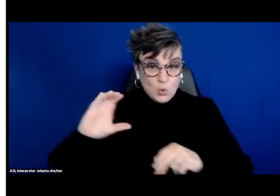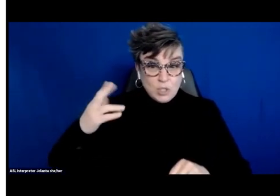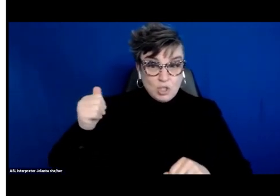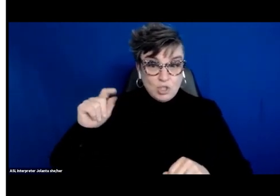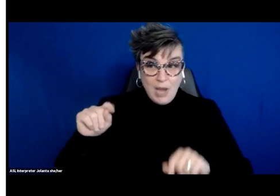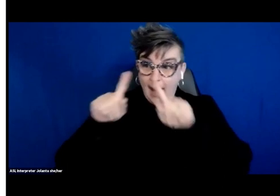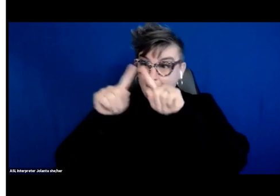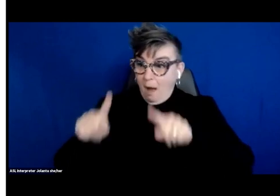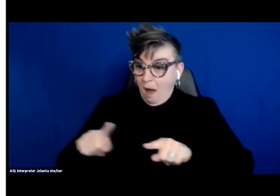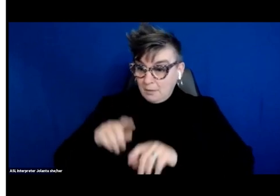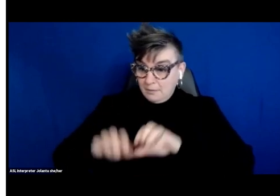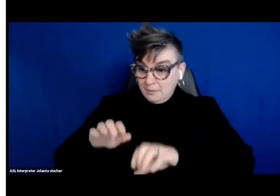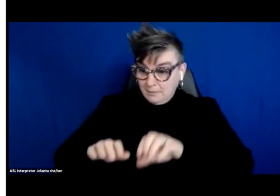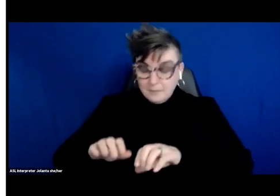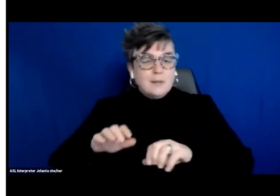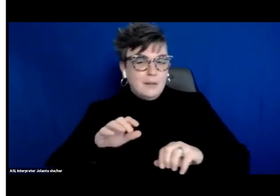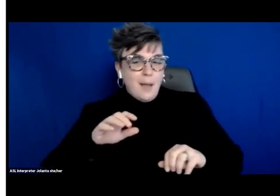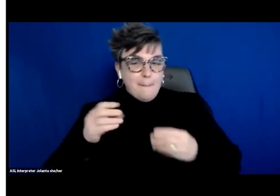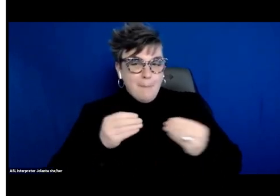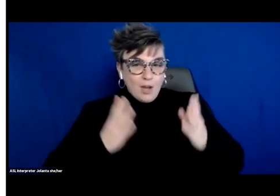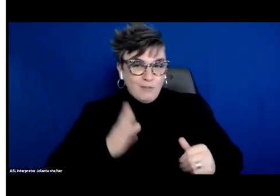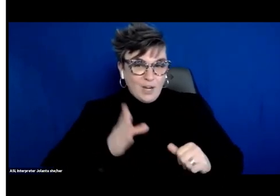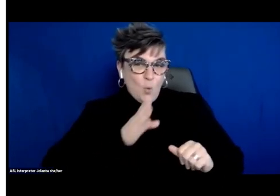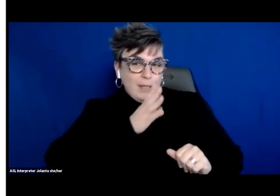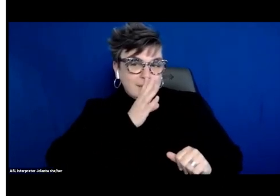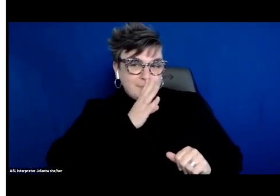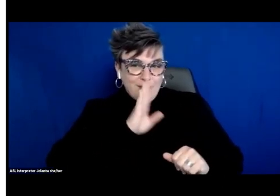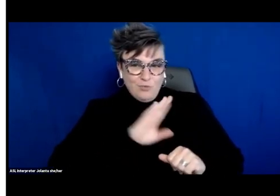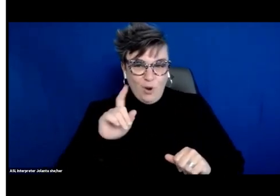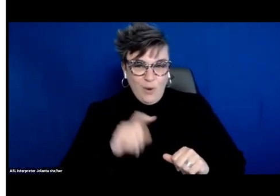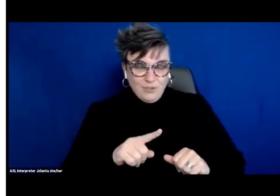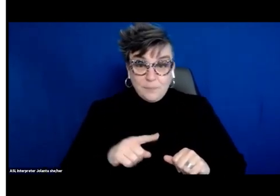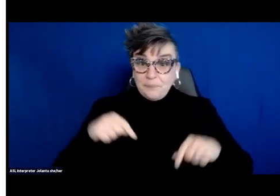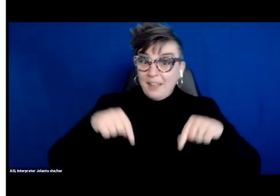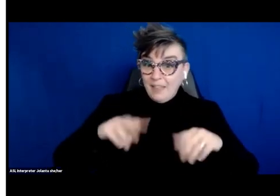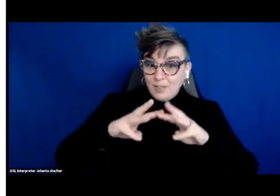session moderator for the presenter to answer. This workshop is being recorded and the recording